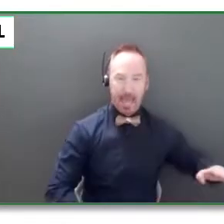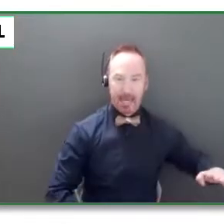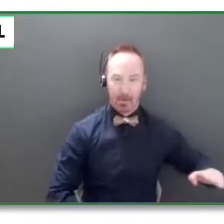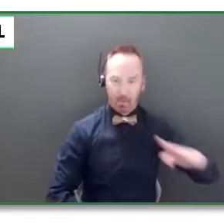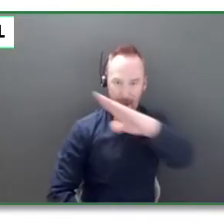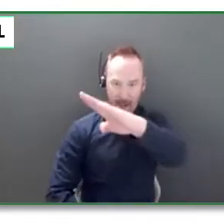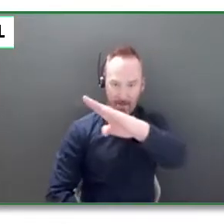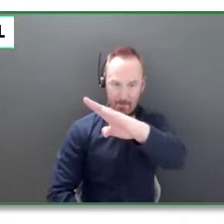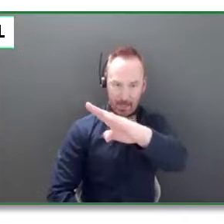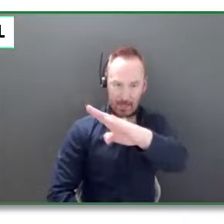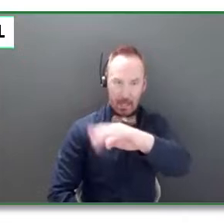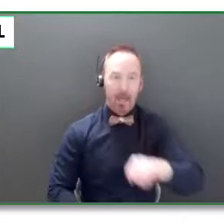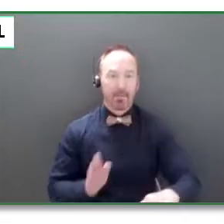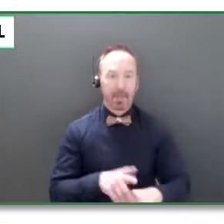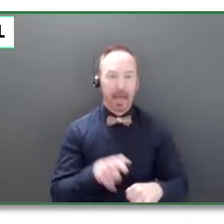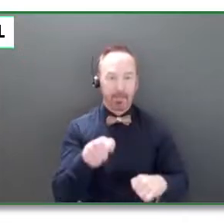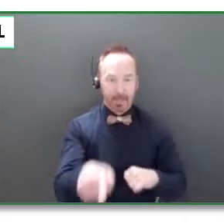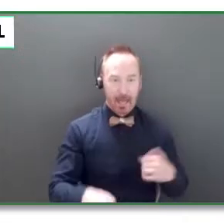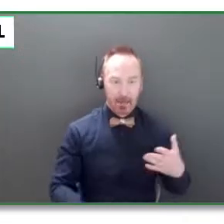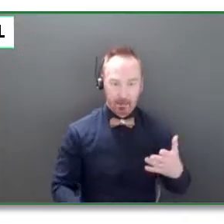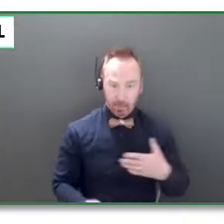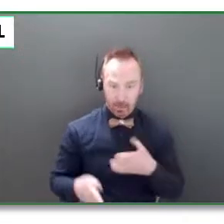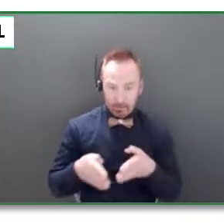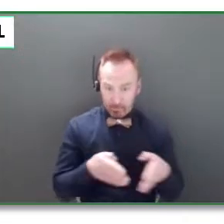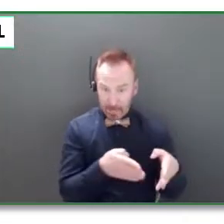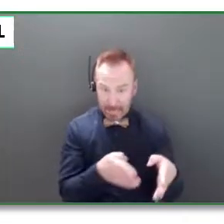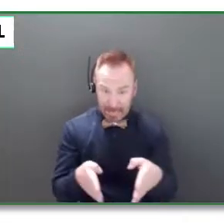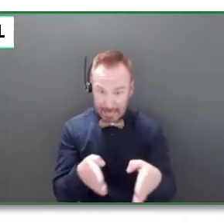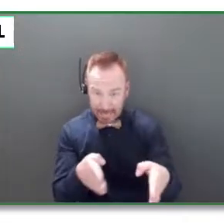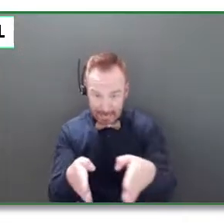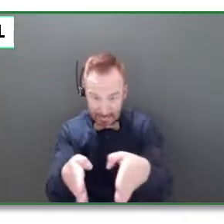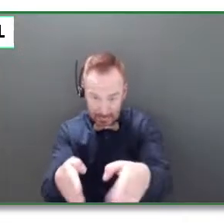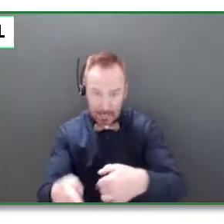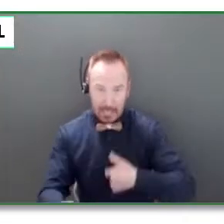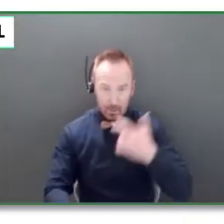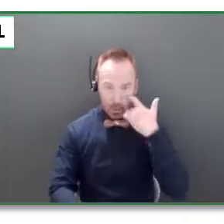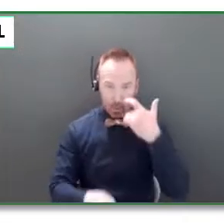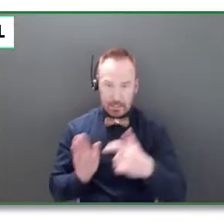and wooden posts of varying low heights and a rock wall incorporating steps